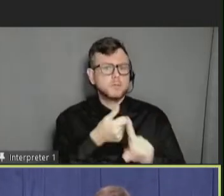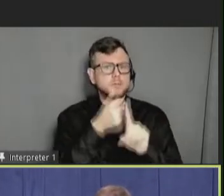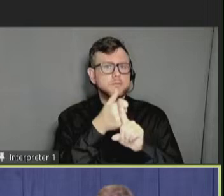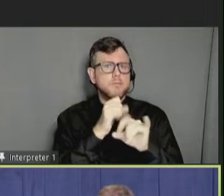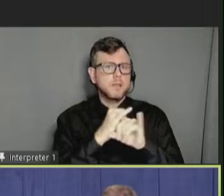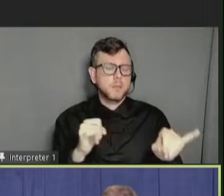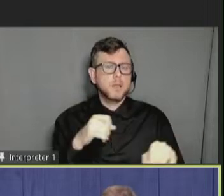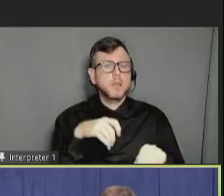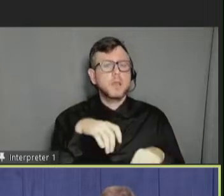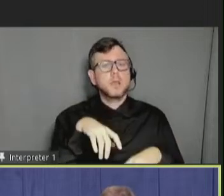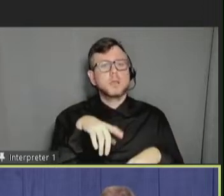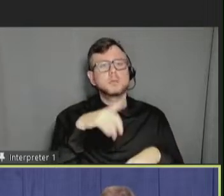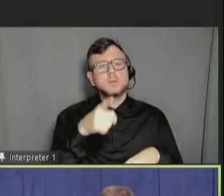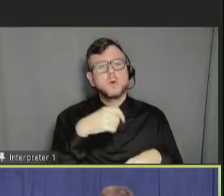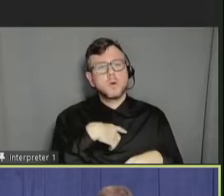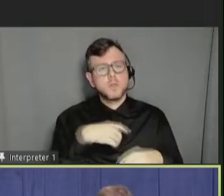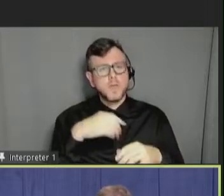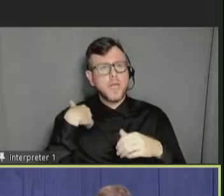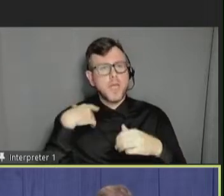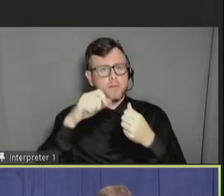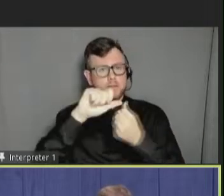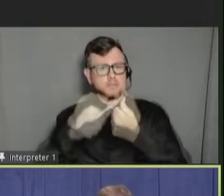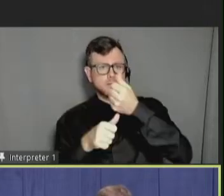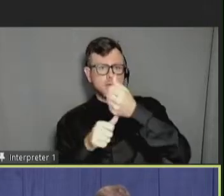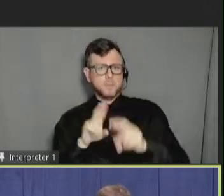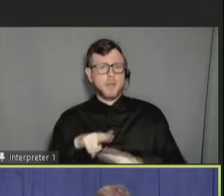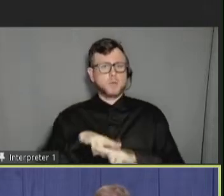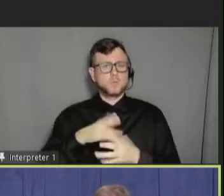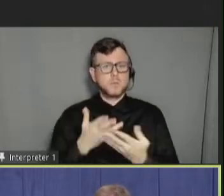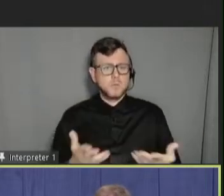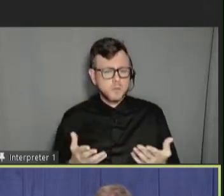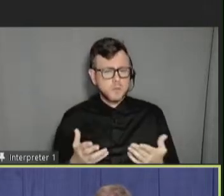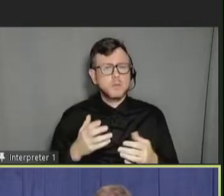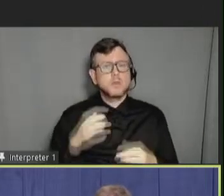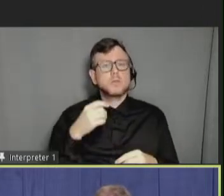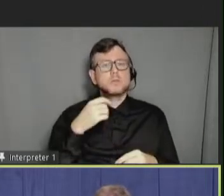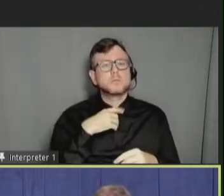makes a lot of sense. And so, our hope is one of the extensions of this piece of work,